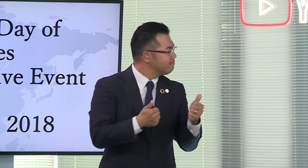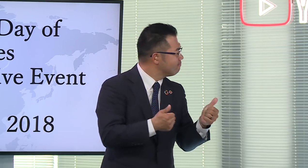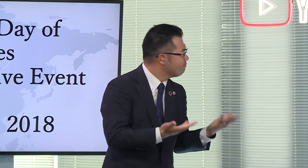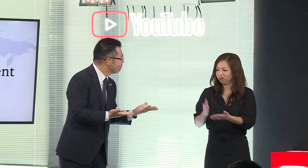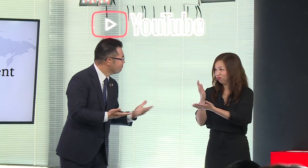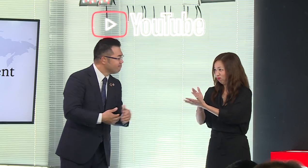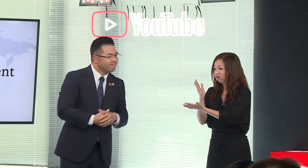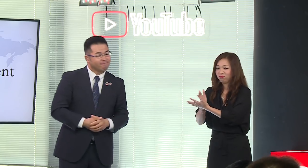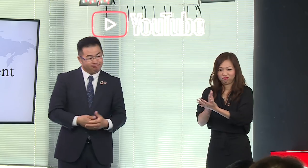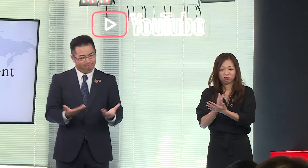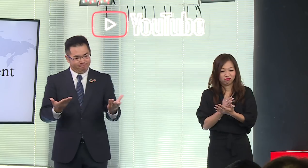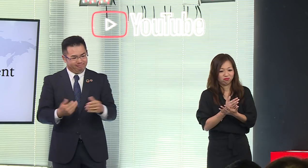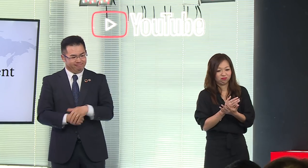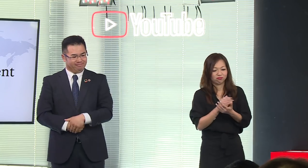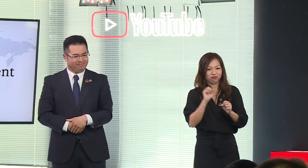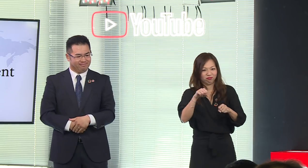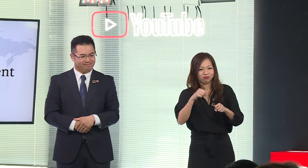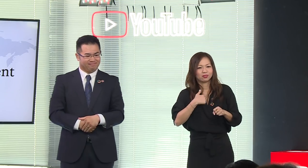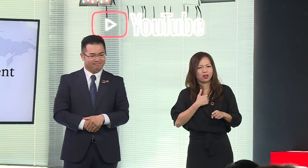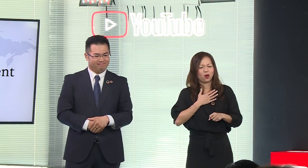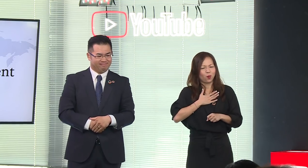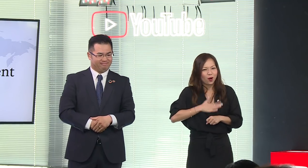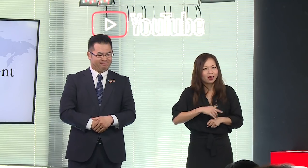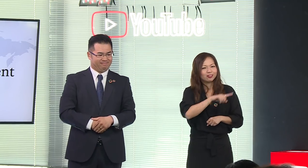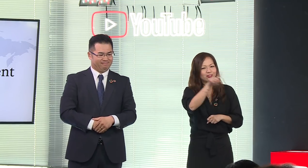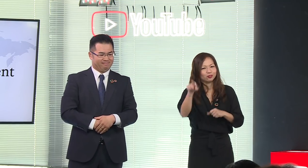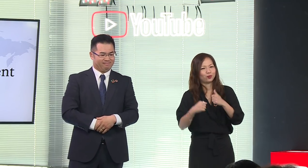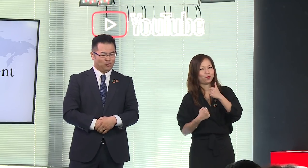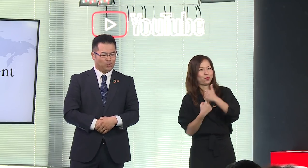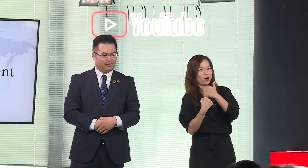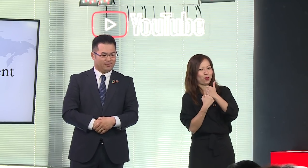government to take on the responsibility to ensure that recognition of the sign language is included in the laws and the